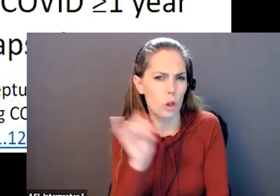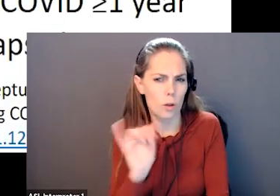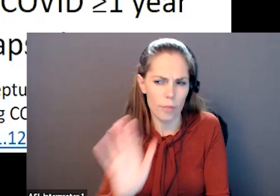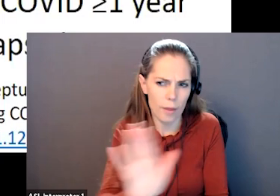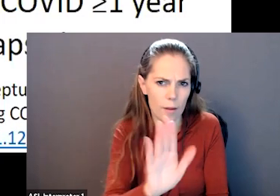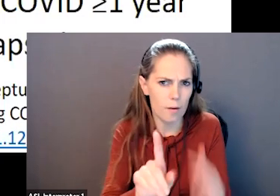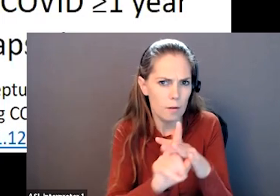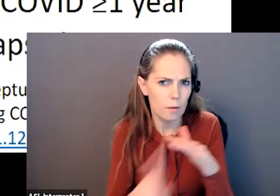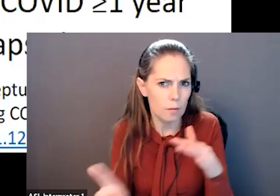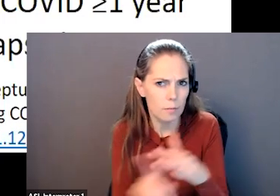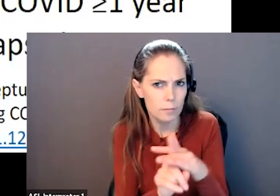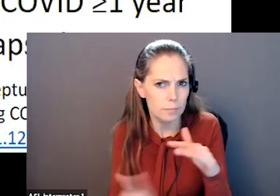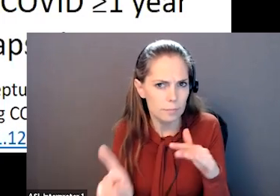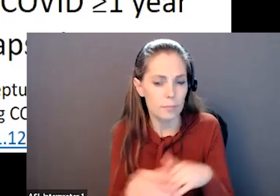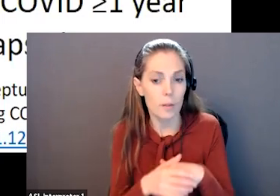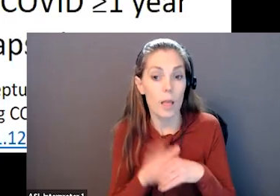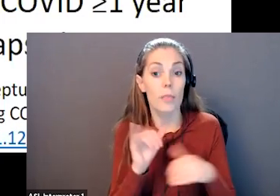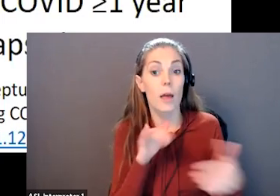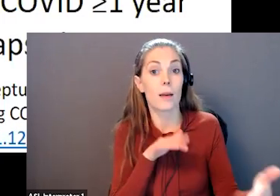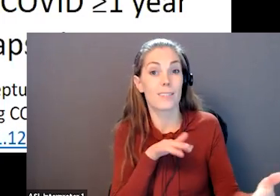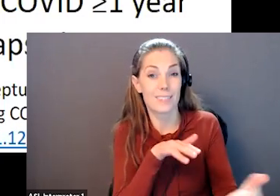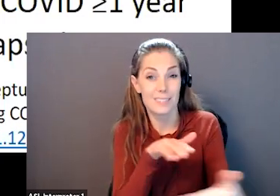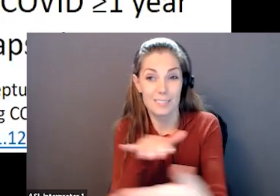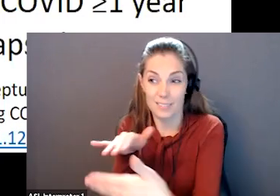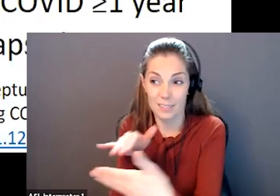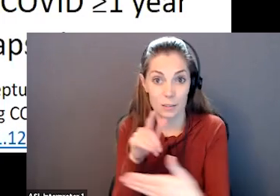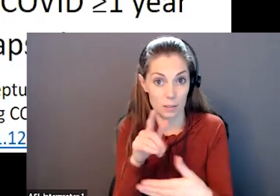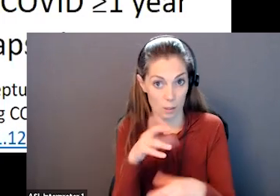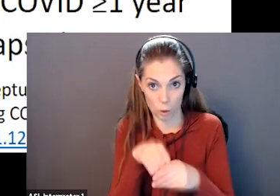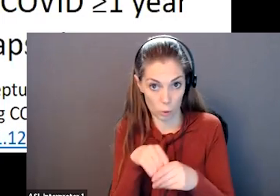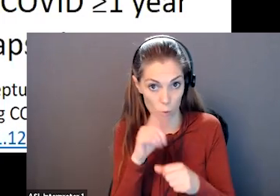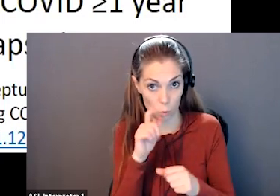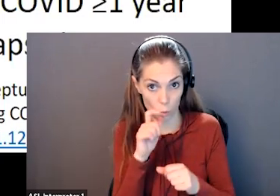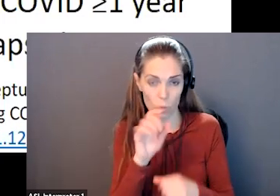40 adults living with long COVID from the four countries. I'd like to highlight that